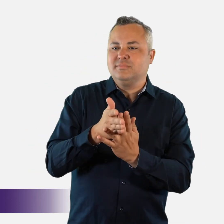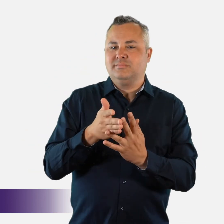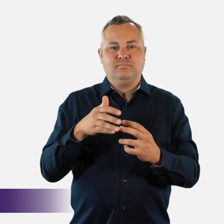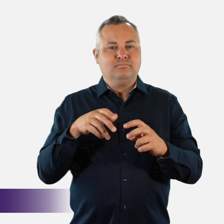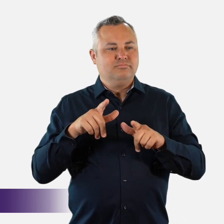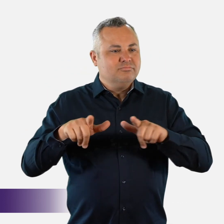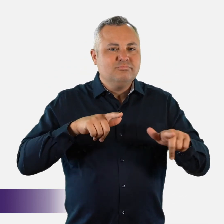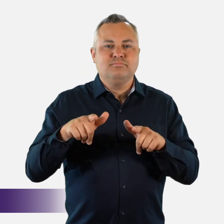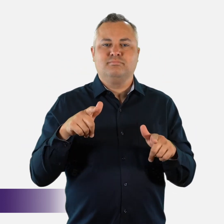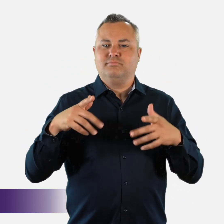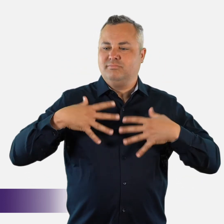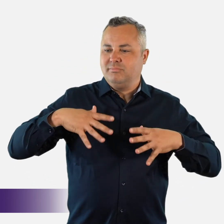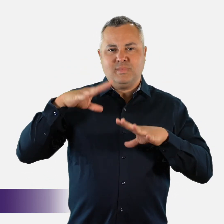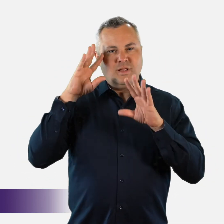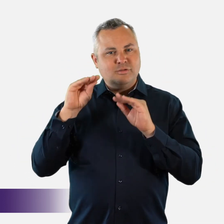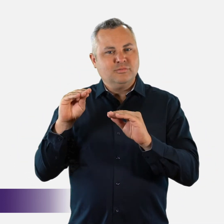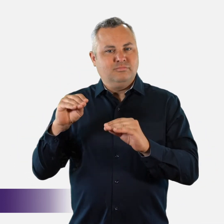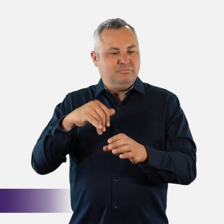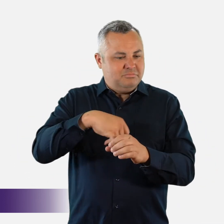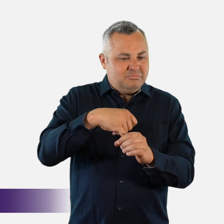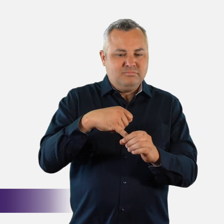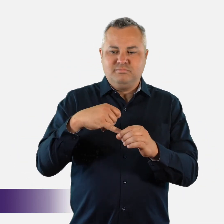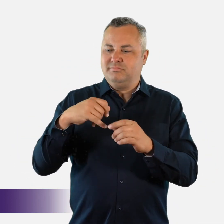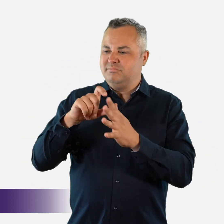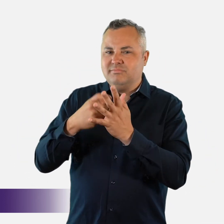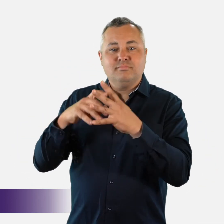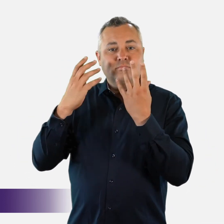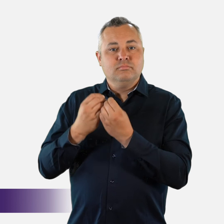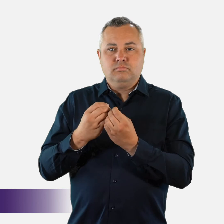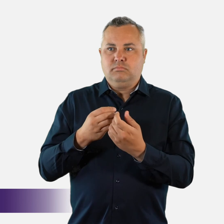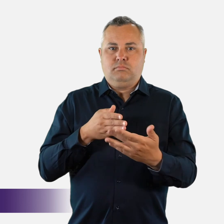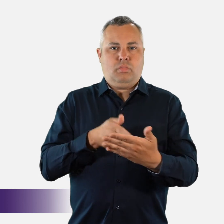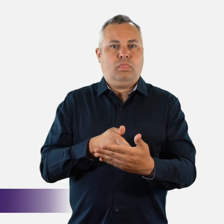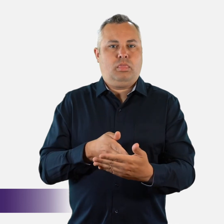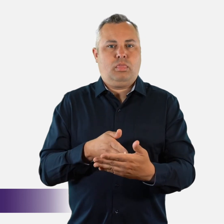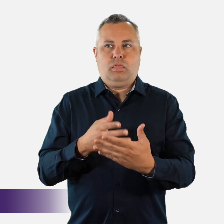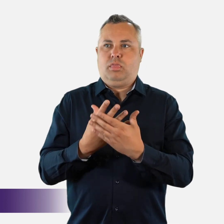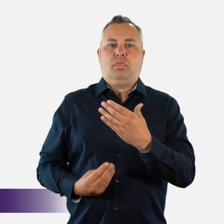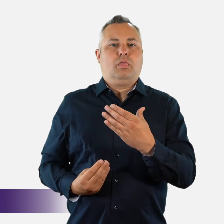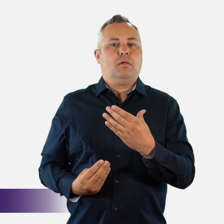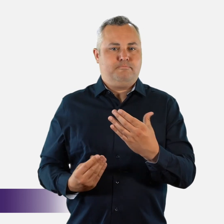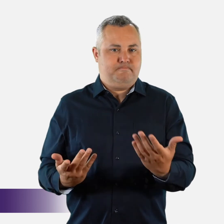mobility, clothing, education, medical care and treatment.